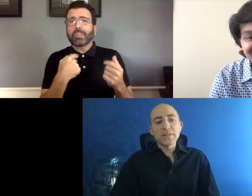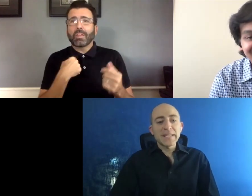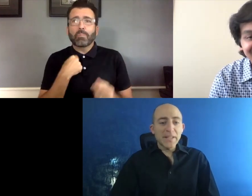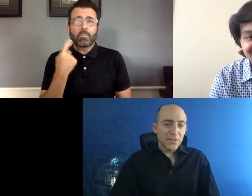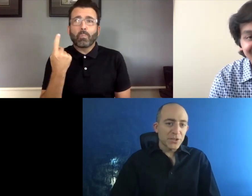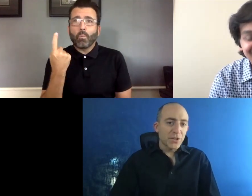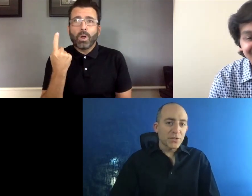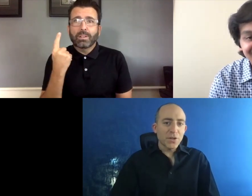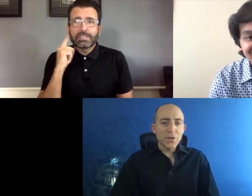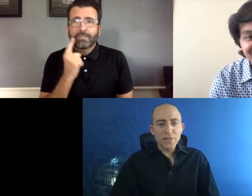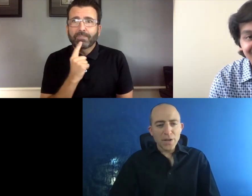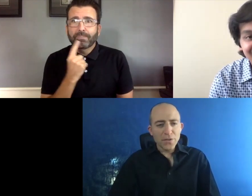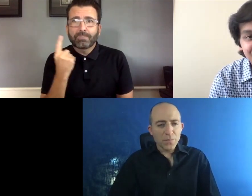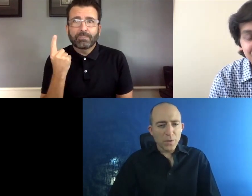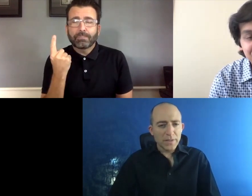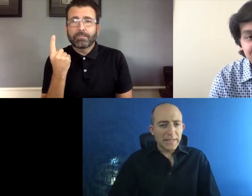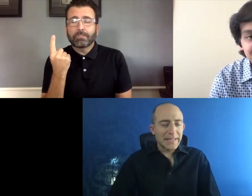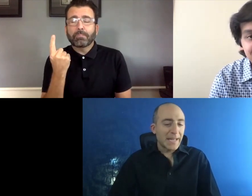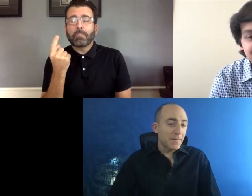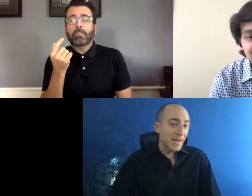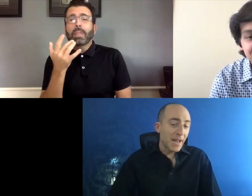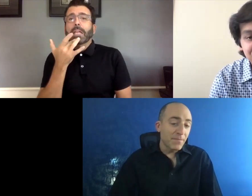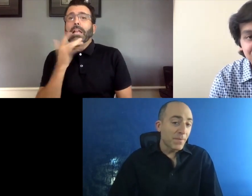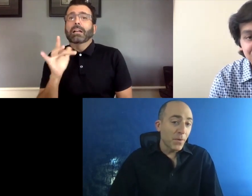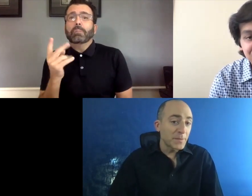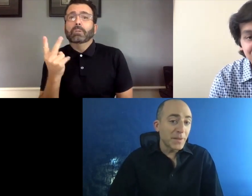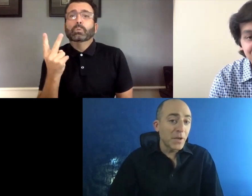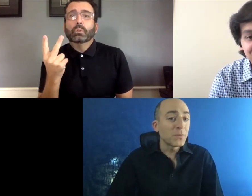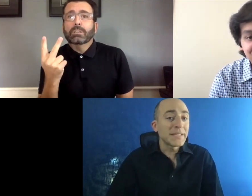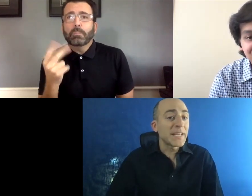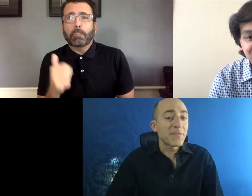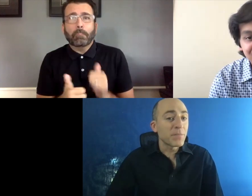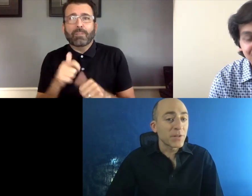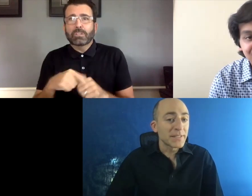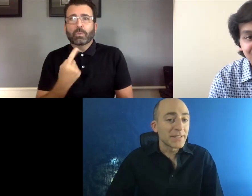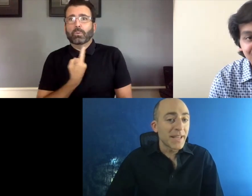television shows goes and other work, like that I mean I've always been the only deaf person there,